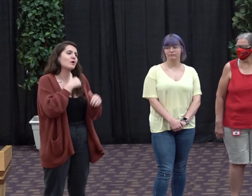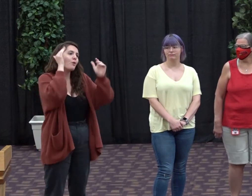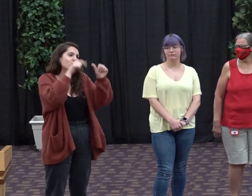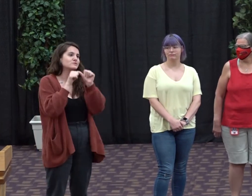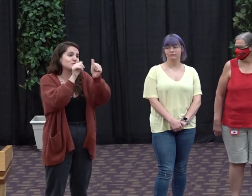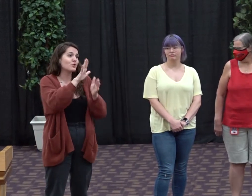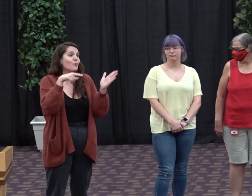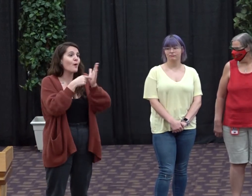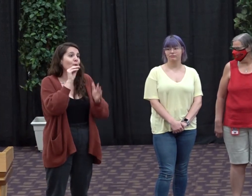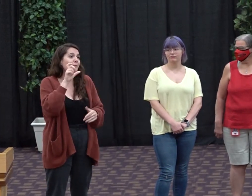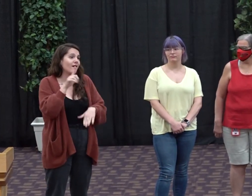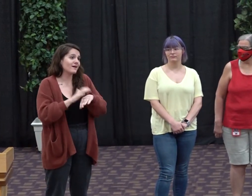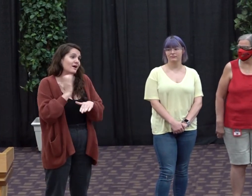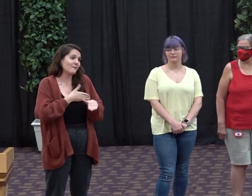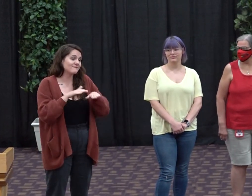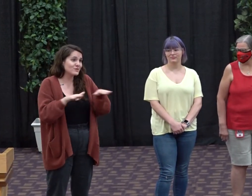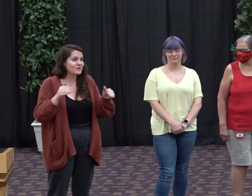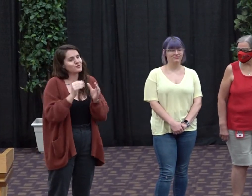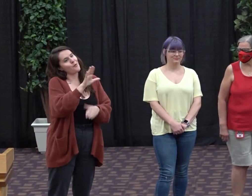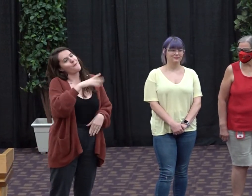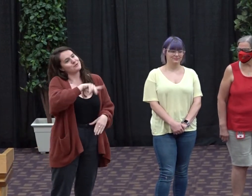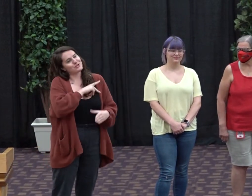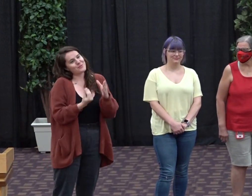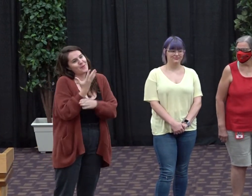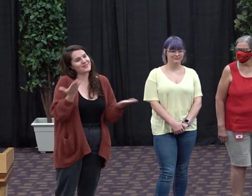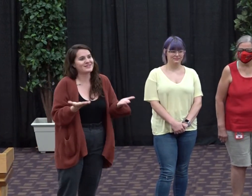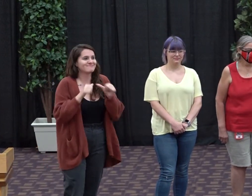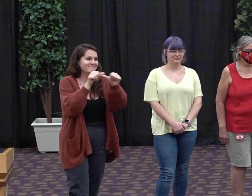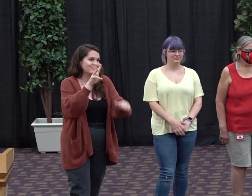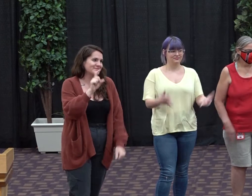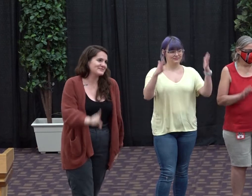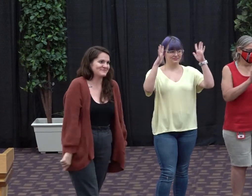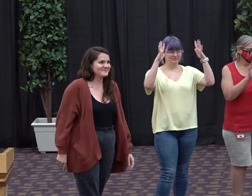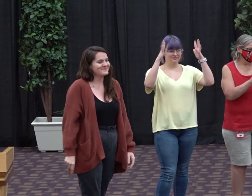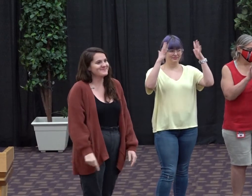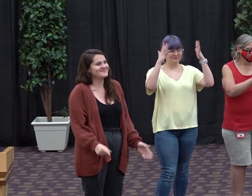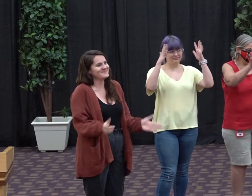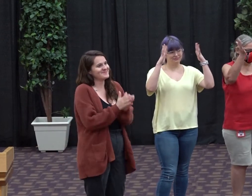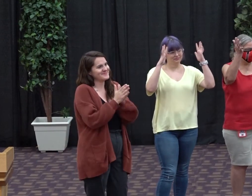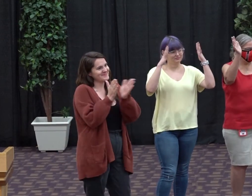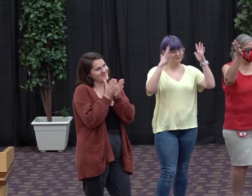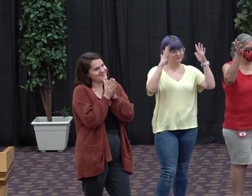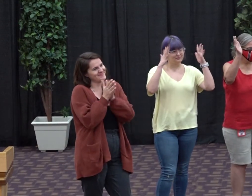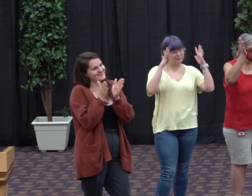She was more than willing to participate. And we hope that you continue to be a role model on our floor, and you continue to grow here at WSD.